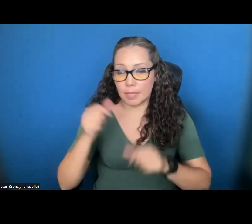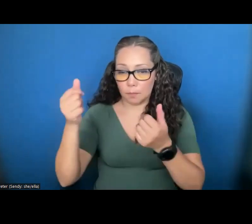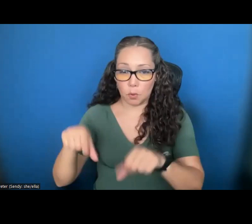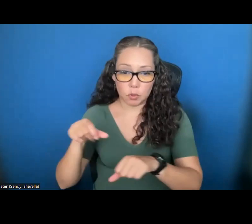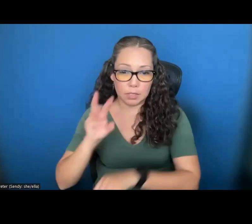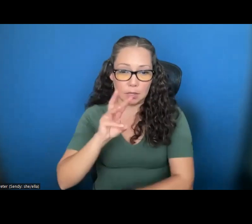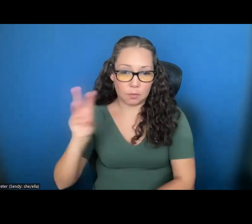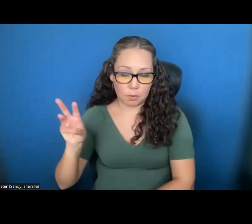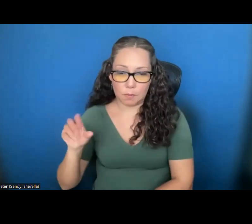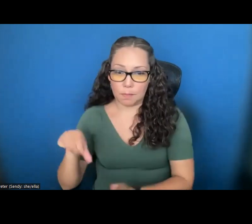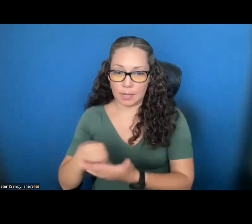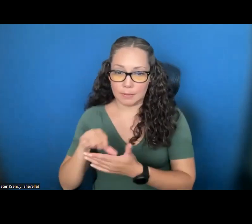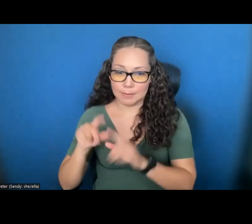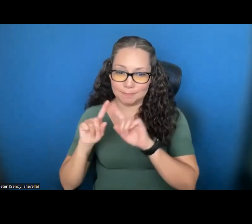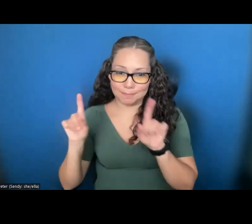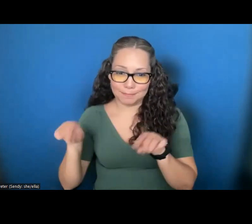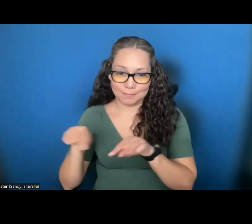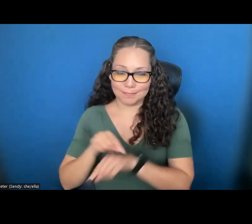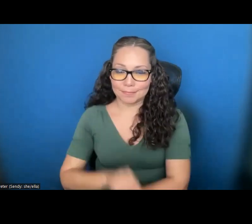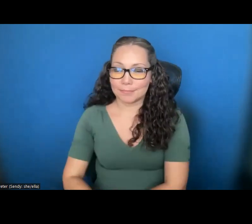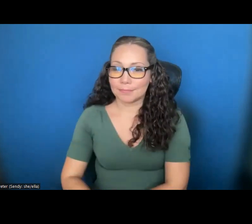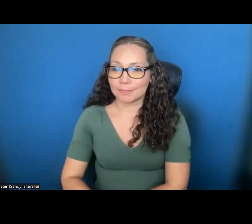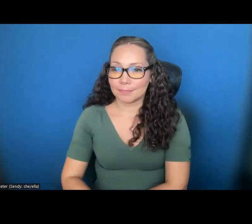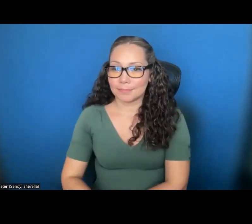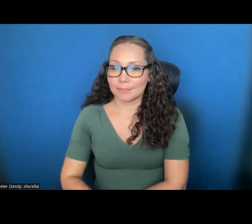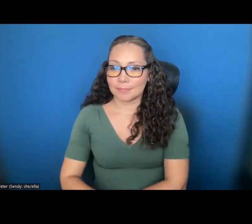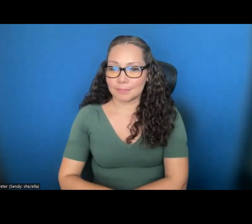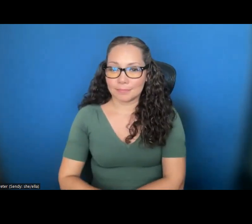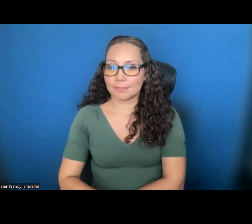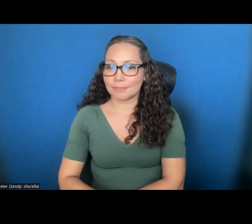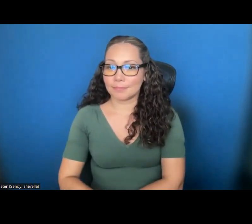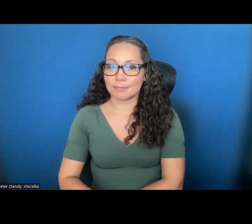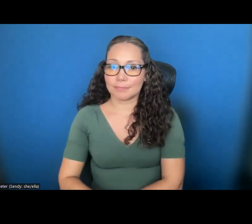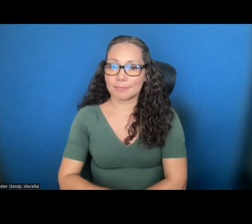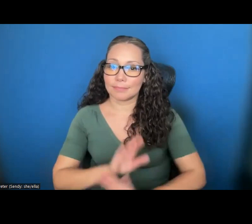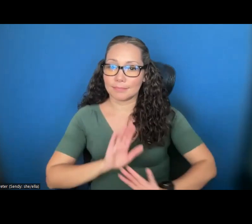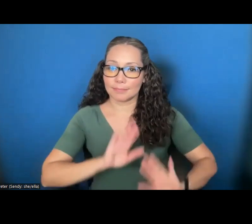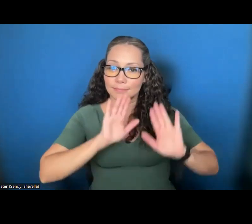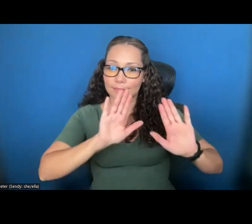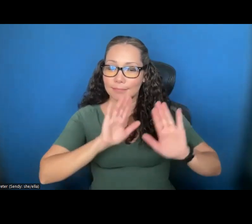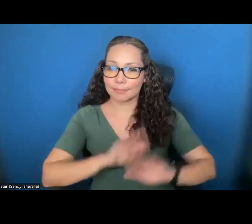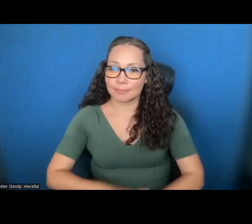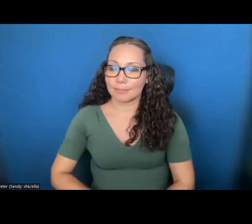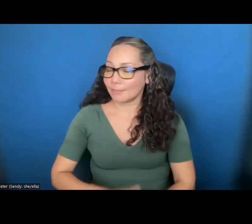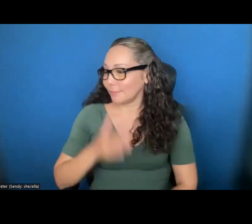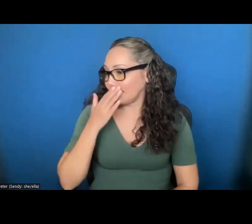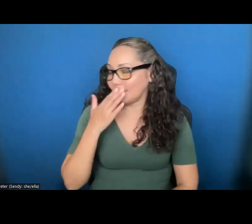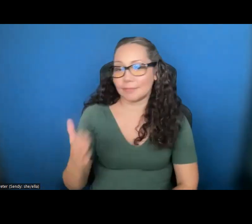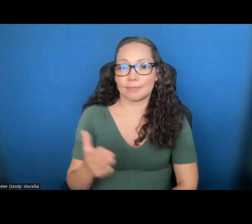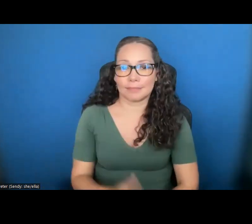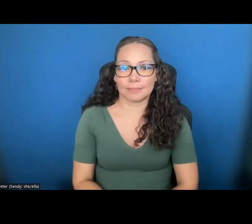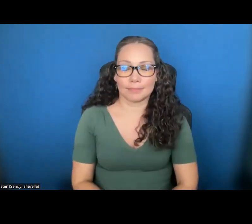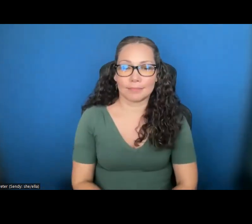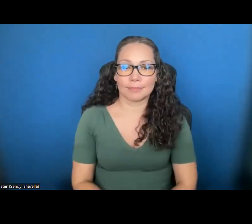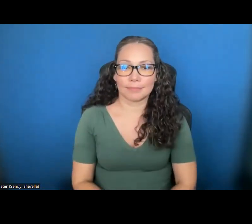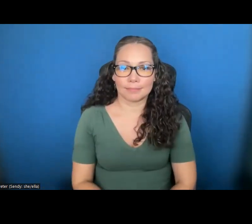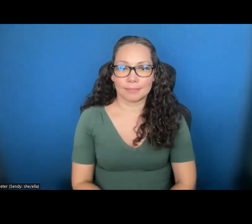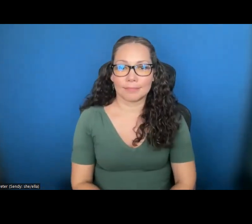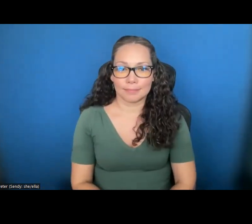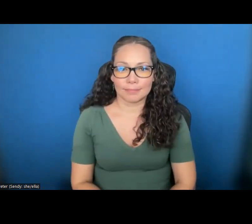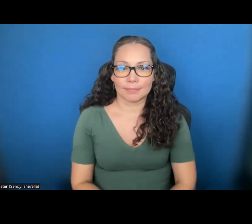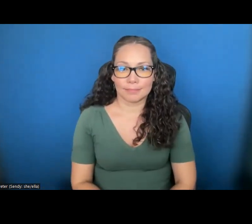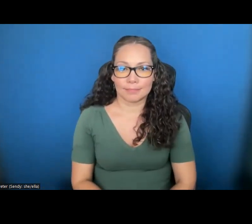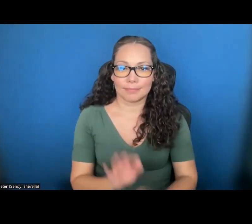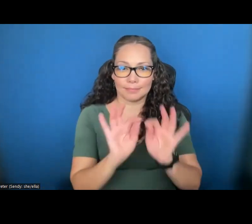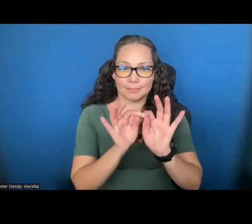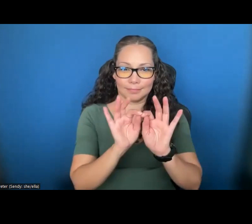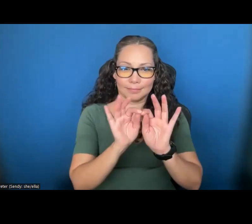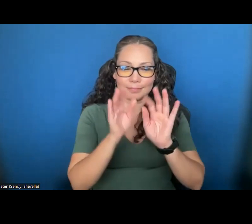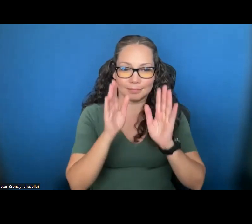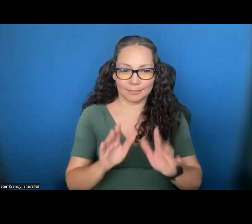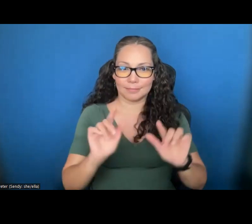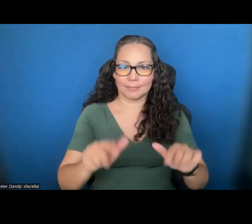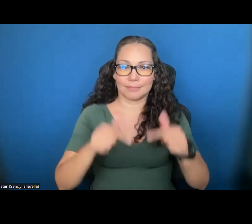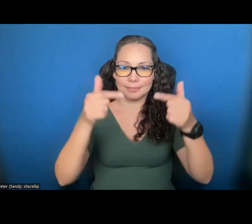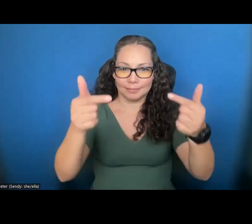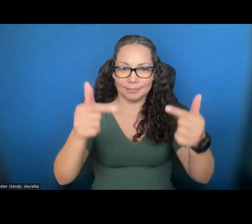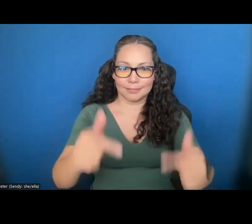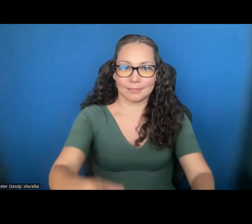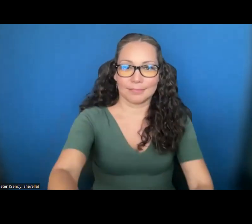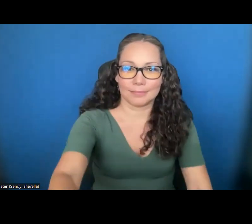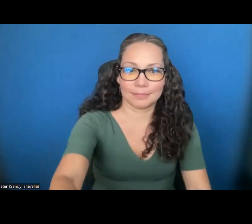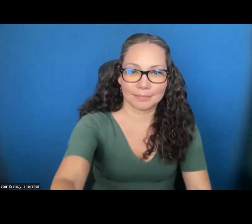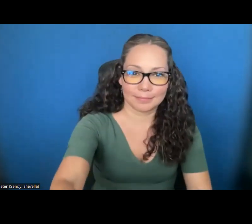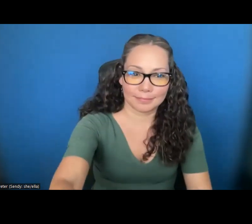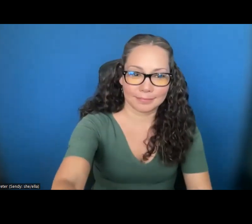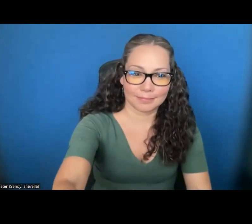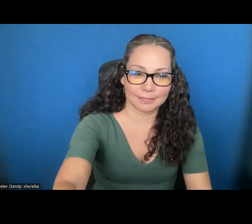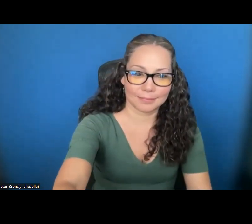page great great thank you thank you and so then last but not Le Independent Living Council